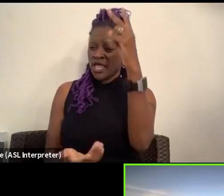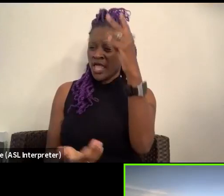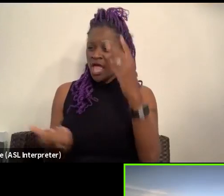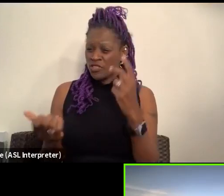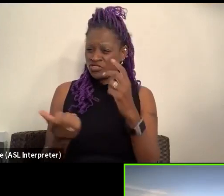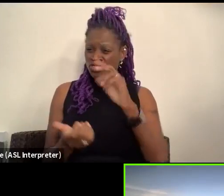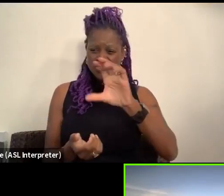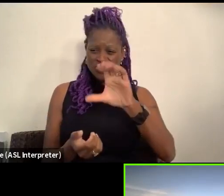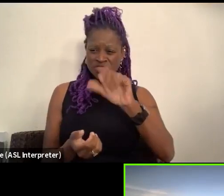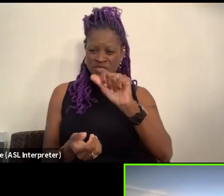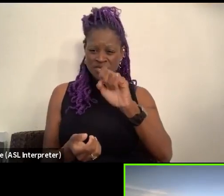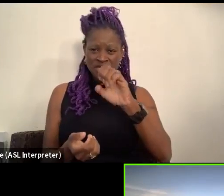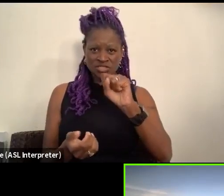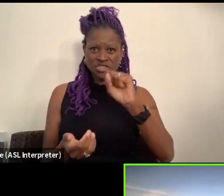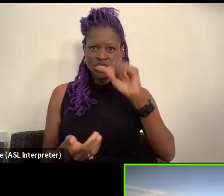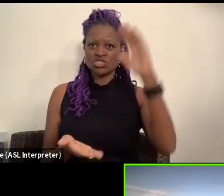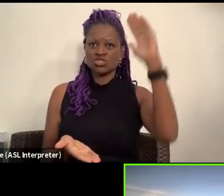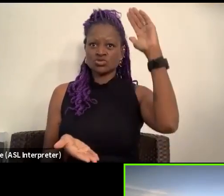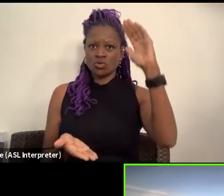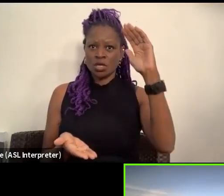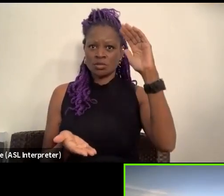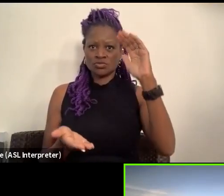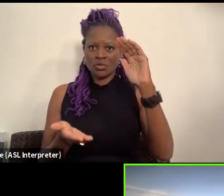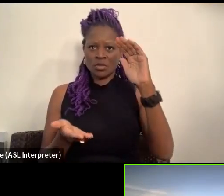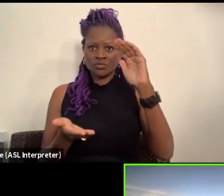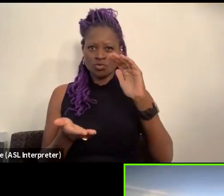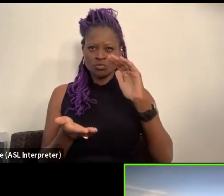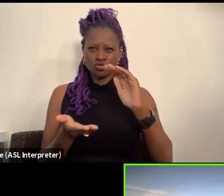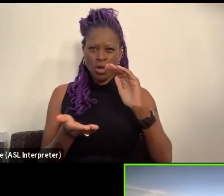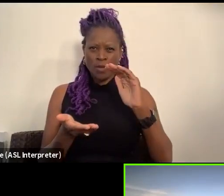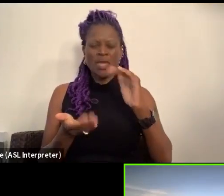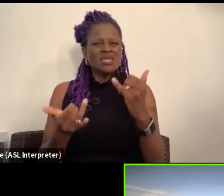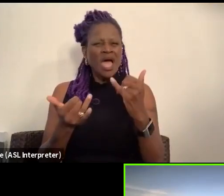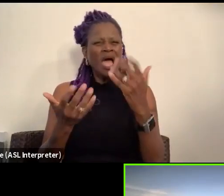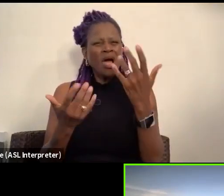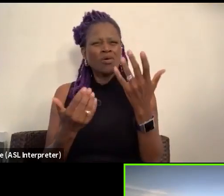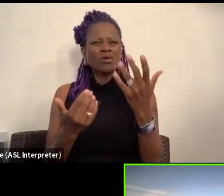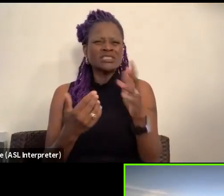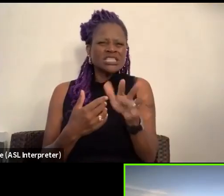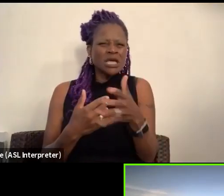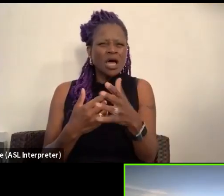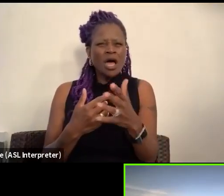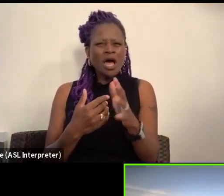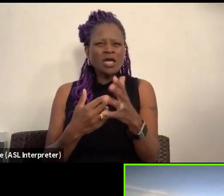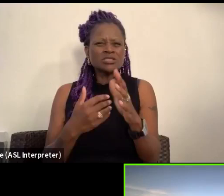months, we're now seeing a plateau or even simply a slight increase.